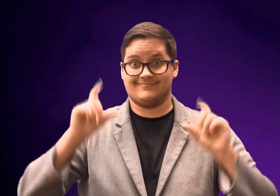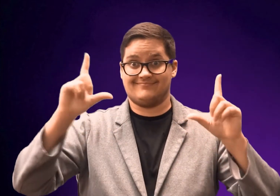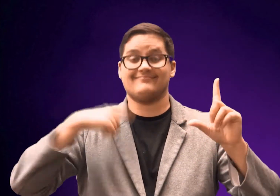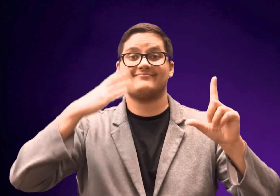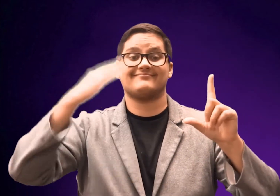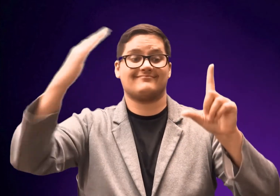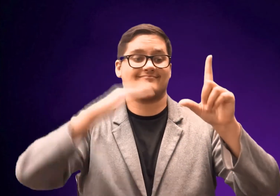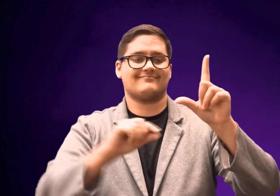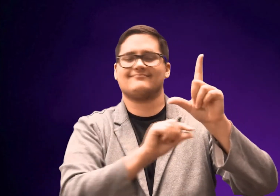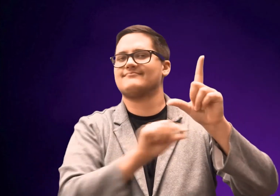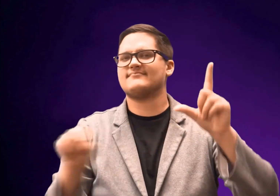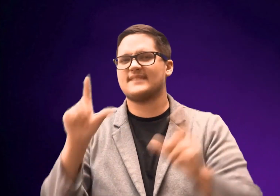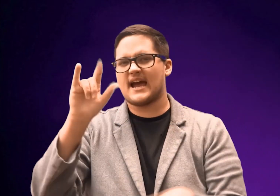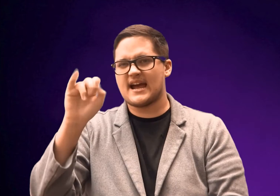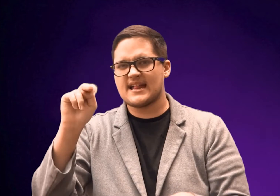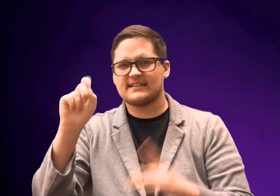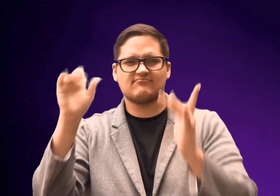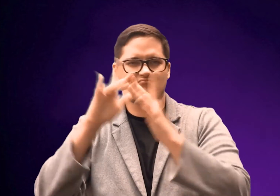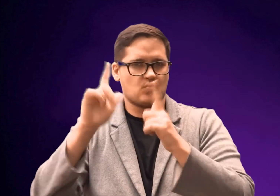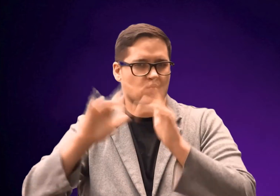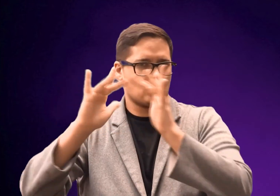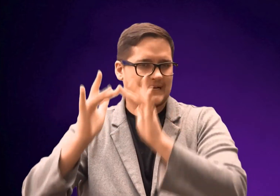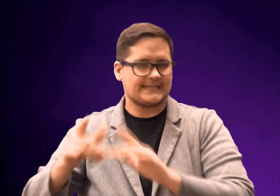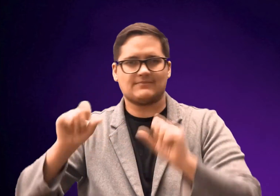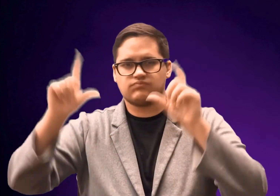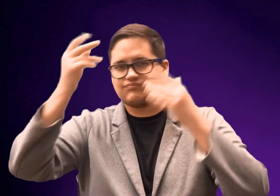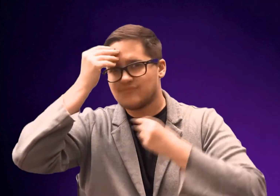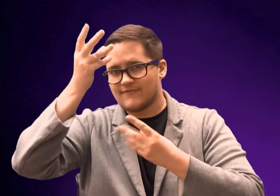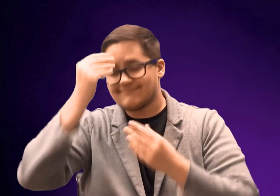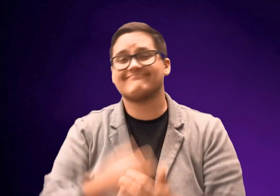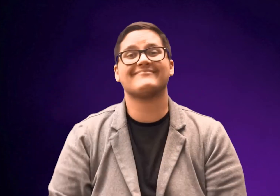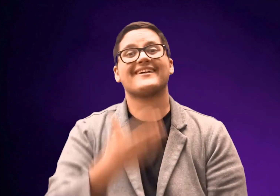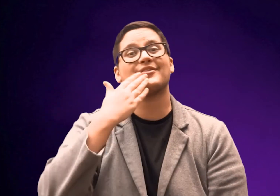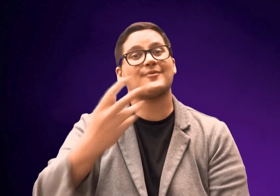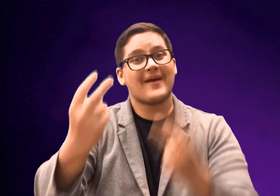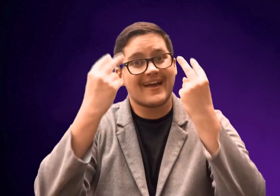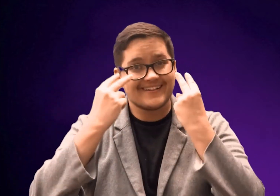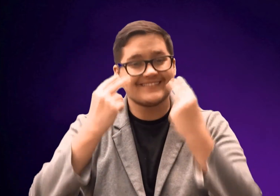I'll put below this video link to resource. Thank you for watching!